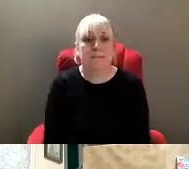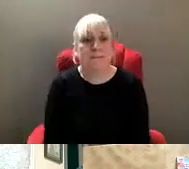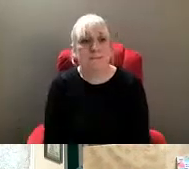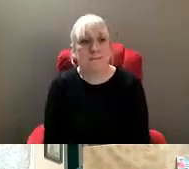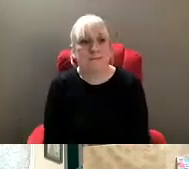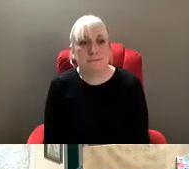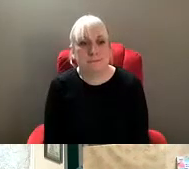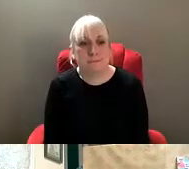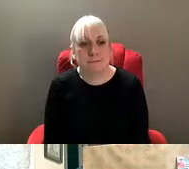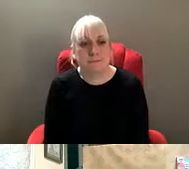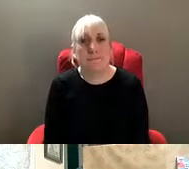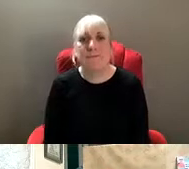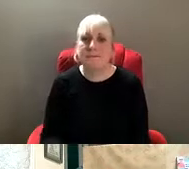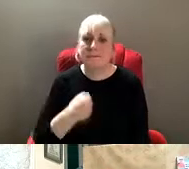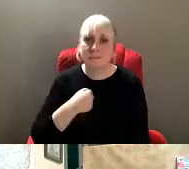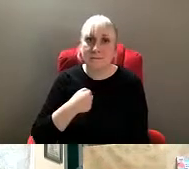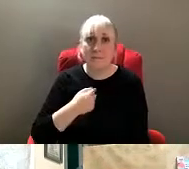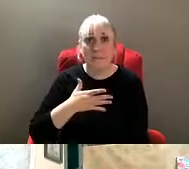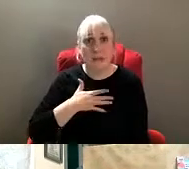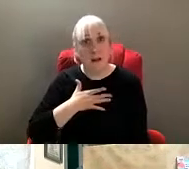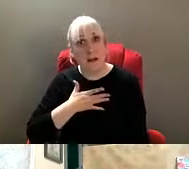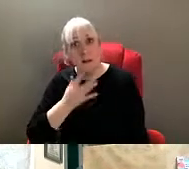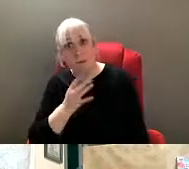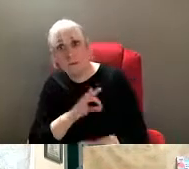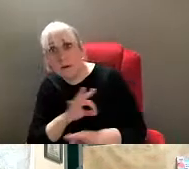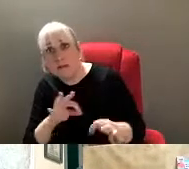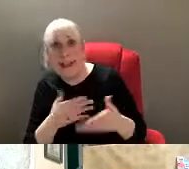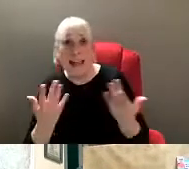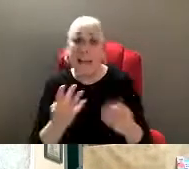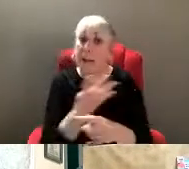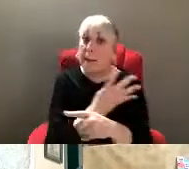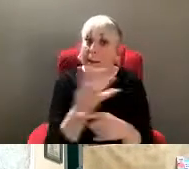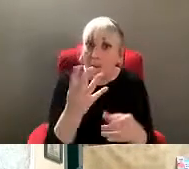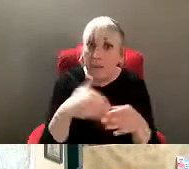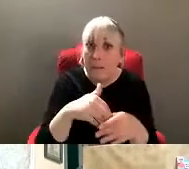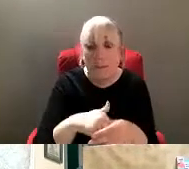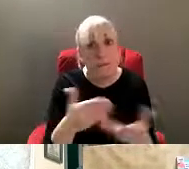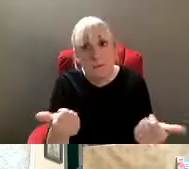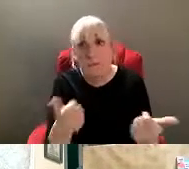not i would like to invite if any panel would like to give any feedback on this area as well